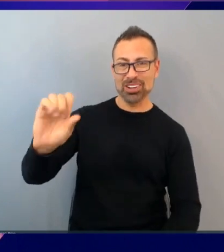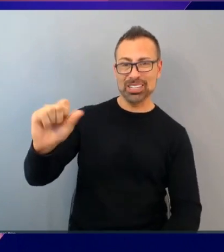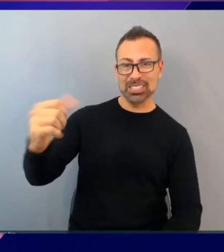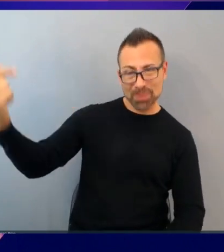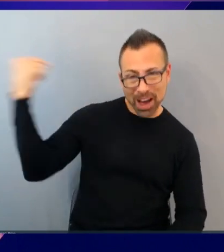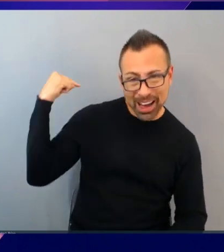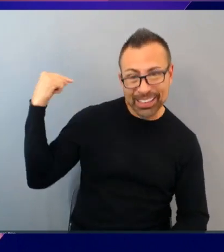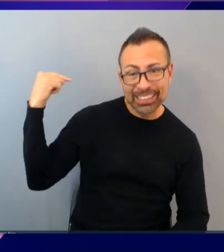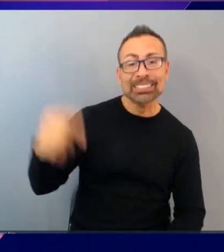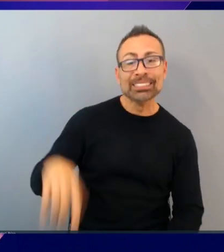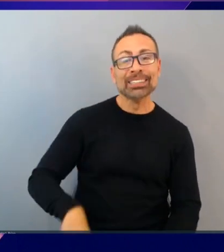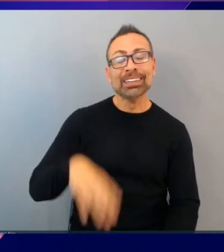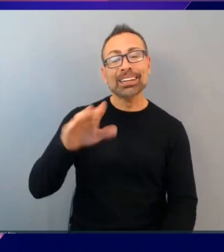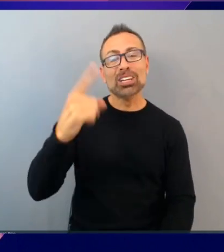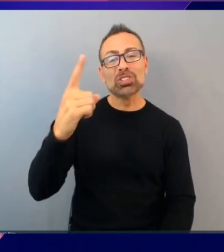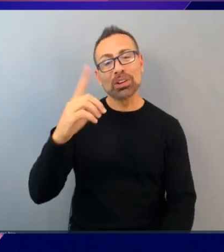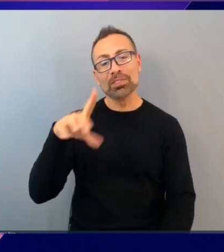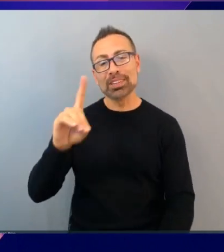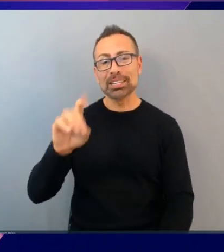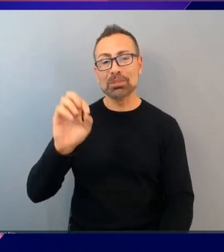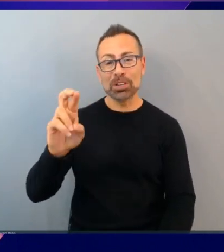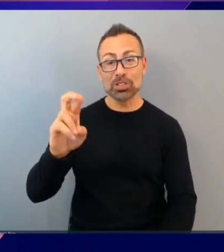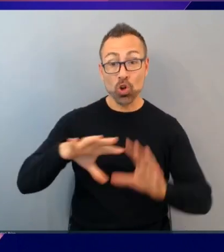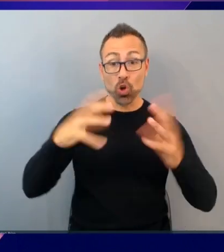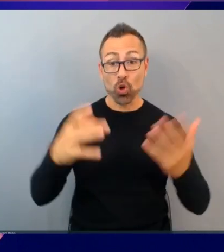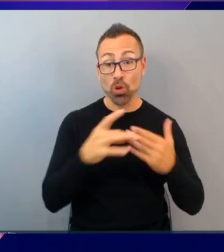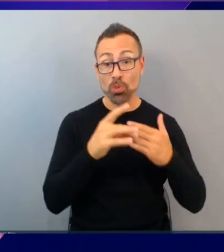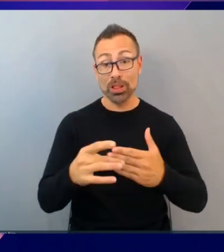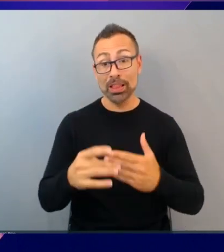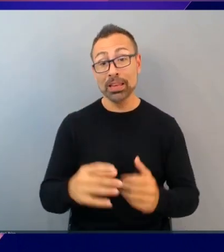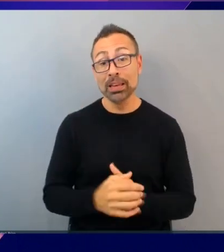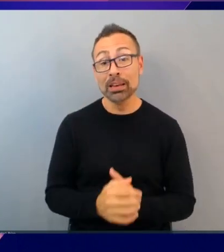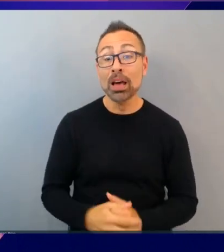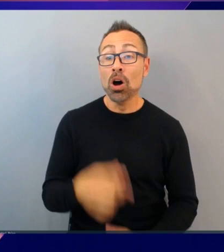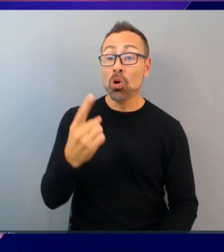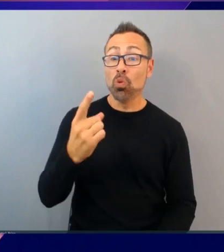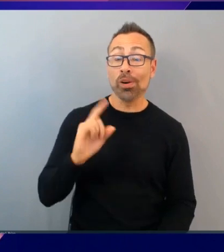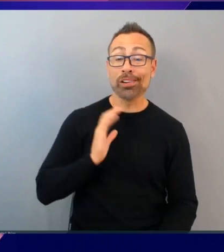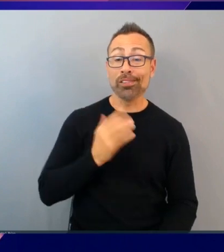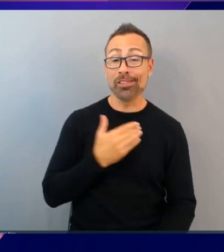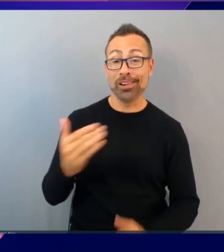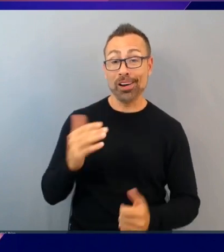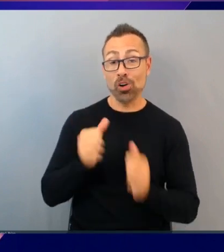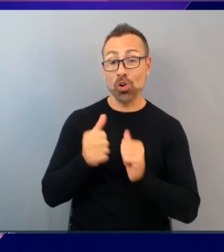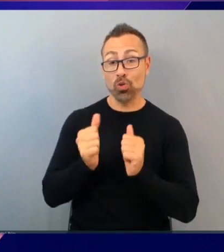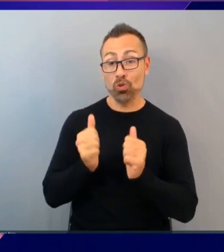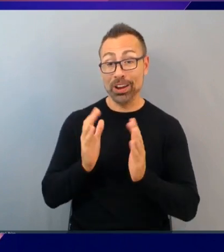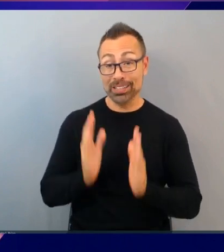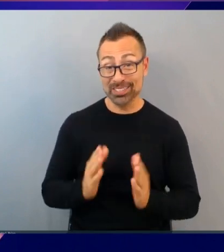one of the summit stops is today, racers at today's summit will have a chance to advance to a regional qualifier,